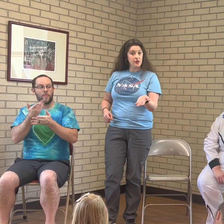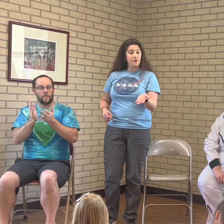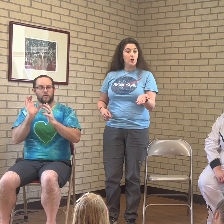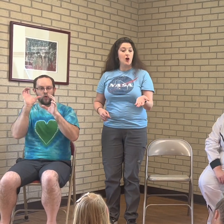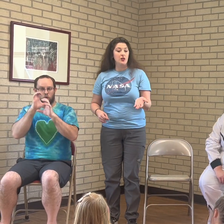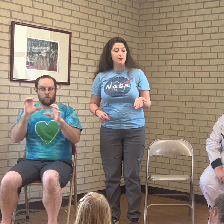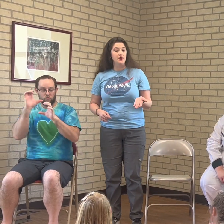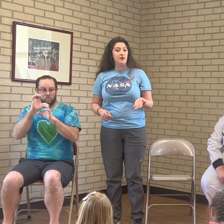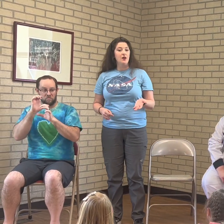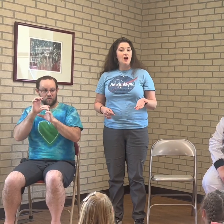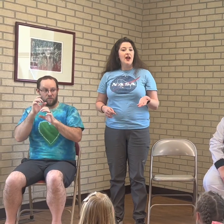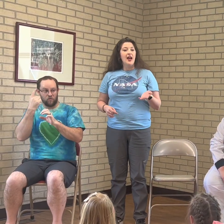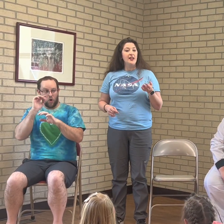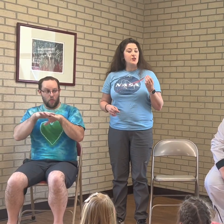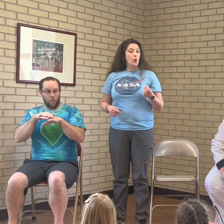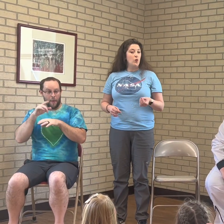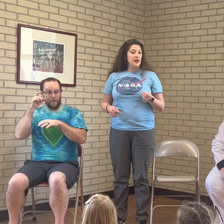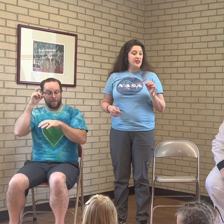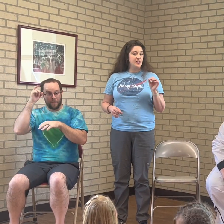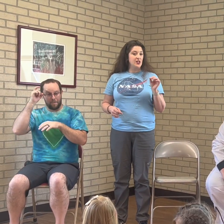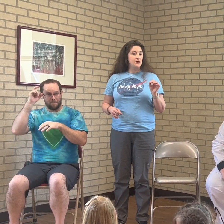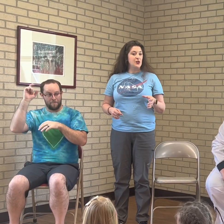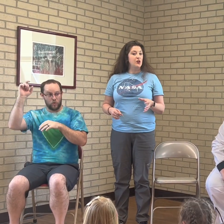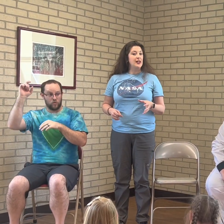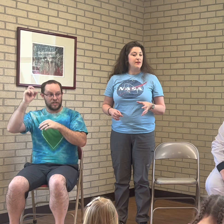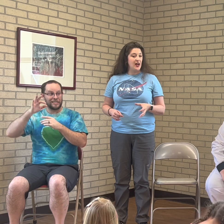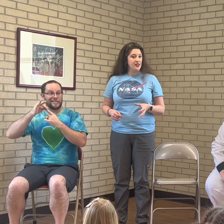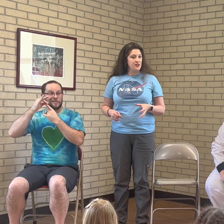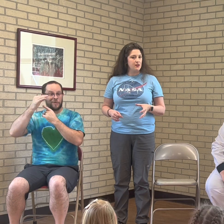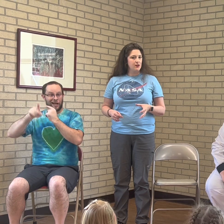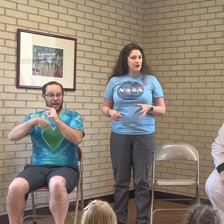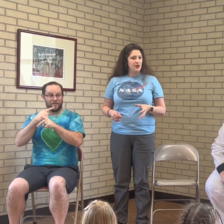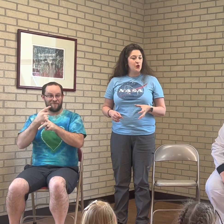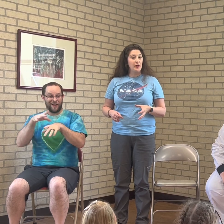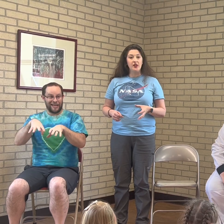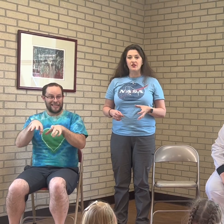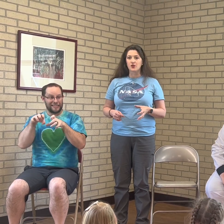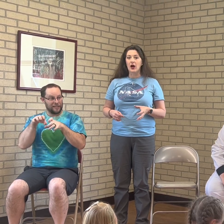we're actually looking for on the moon is a special kind of ice that we can use as